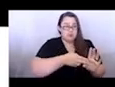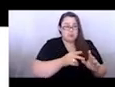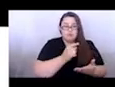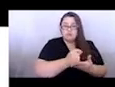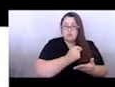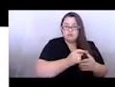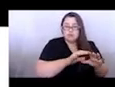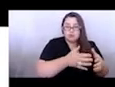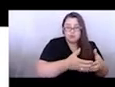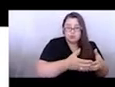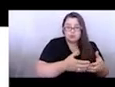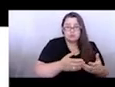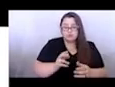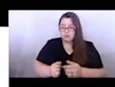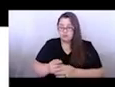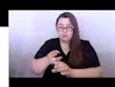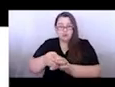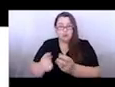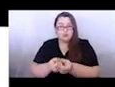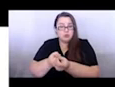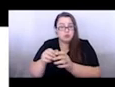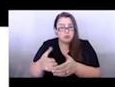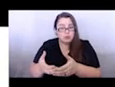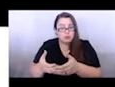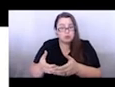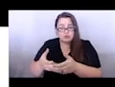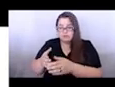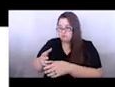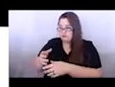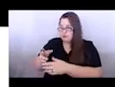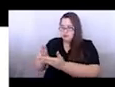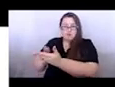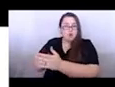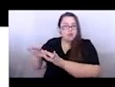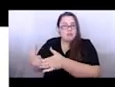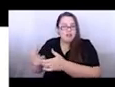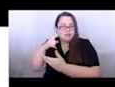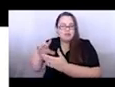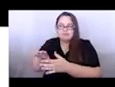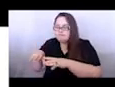A support group. Enrolling in the class, it doesn't matter. Just reach out.